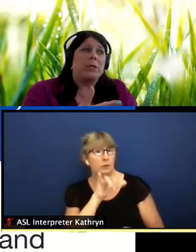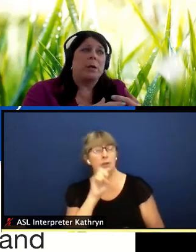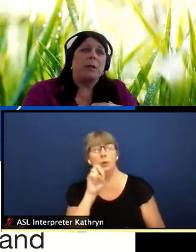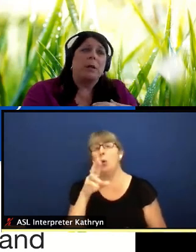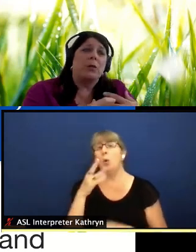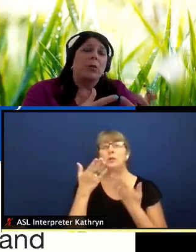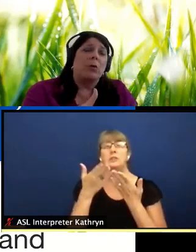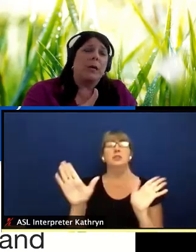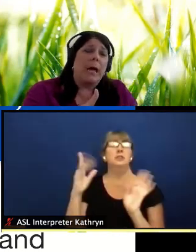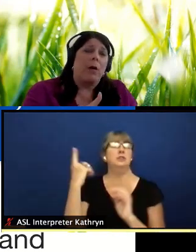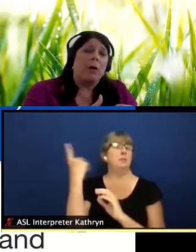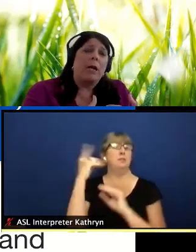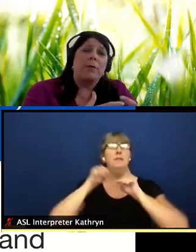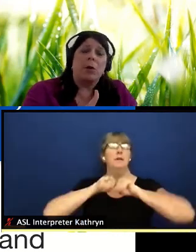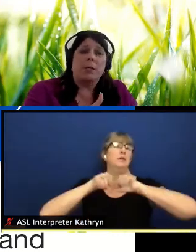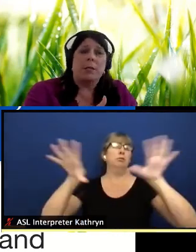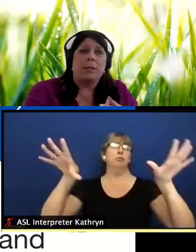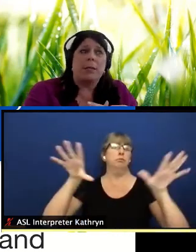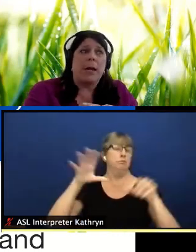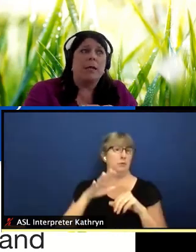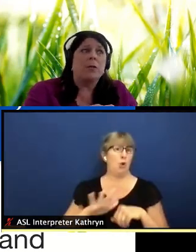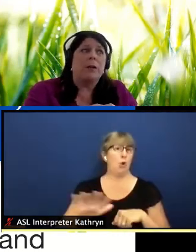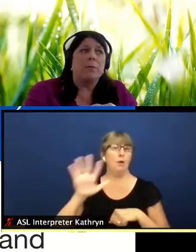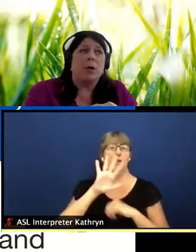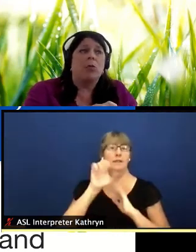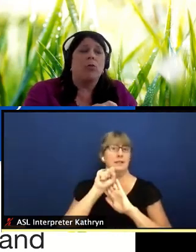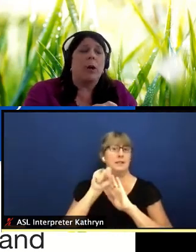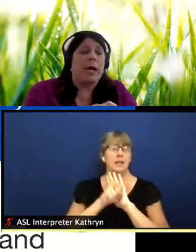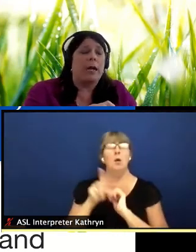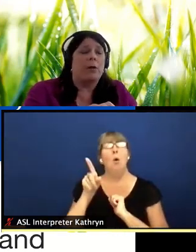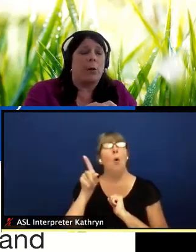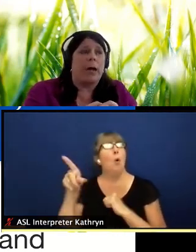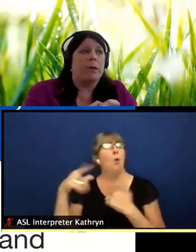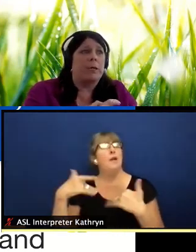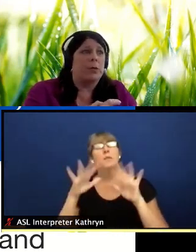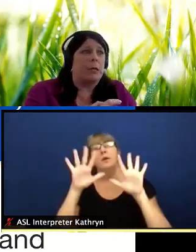something that they're rolling out kind of across the state. So they've been a great, great resource.